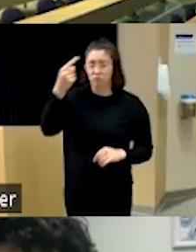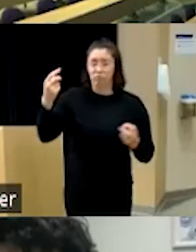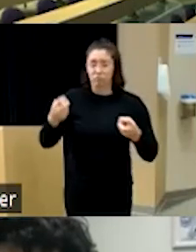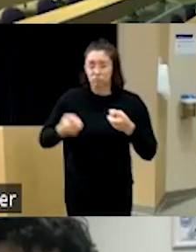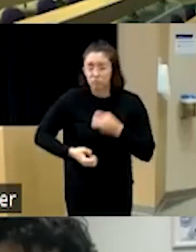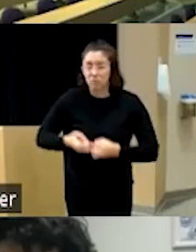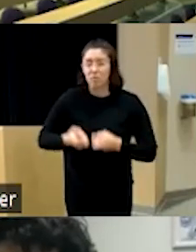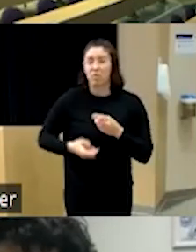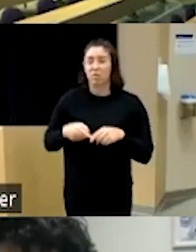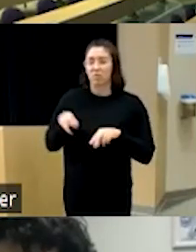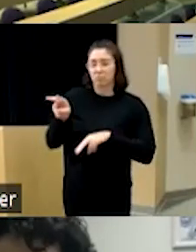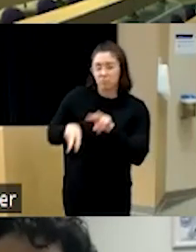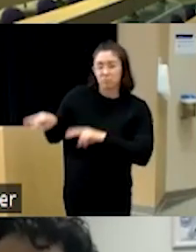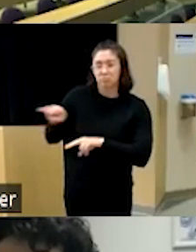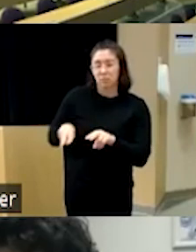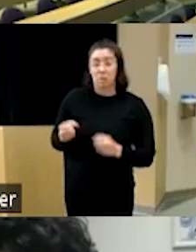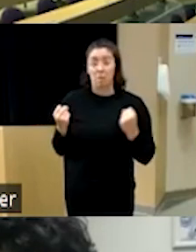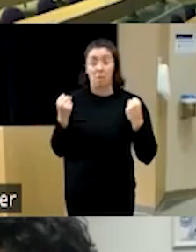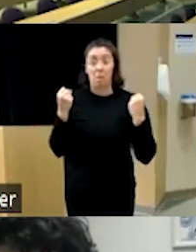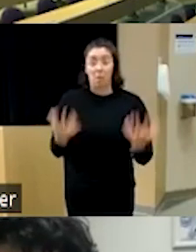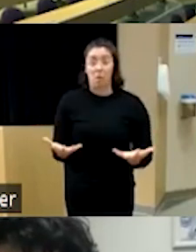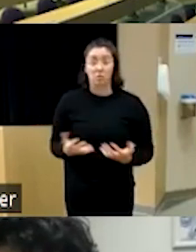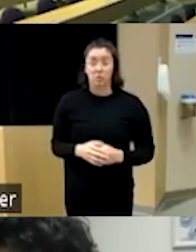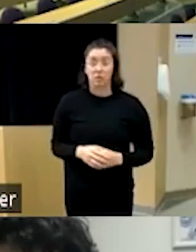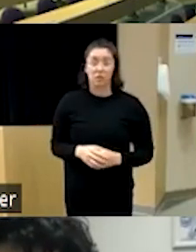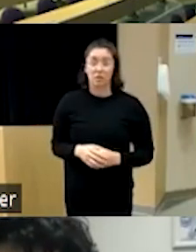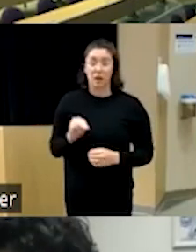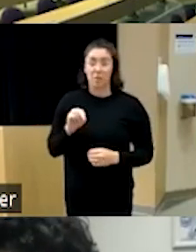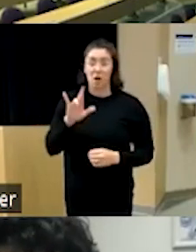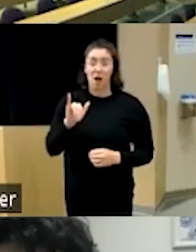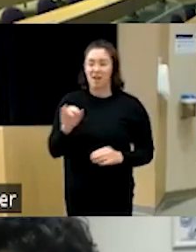you have to do it once but multiple ones usually don't don't help especially if it's the same pain